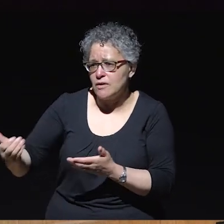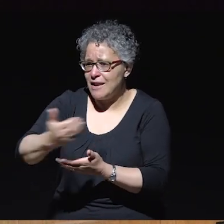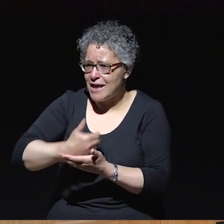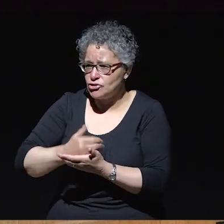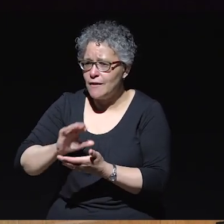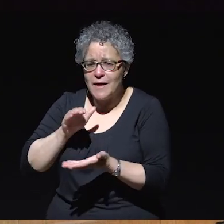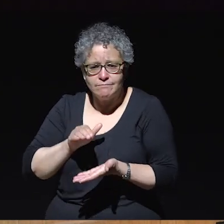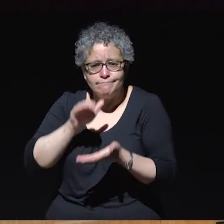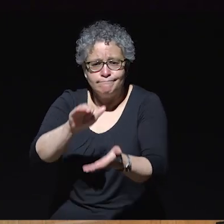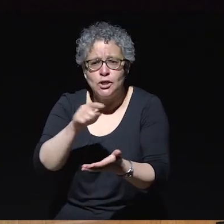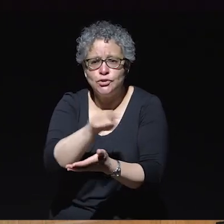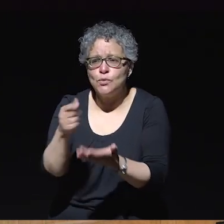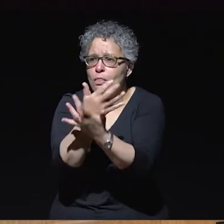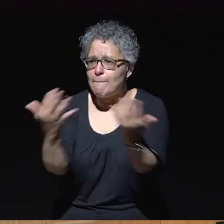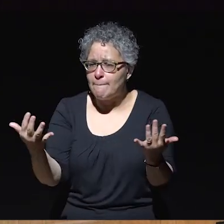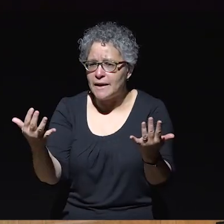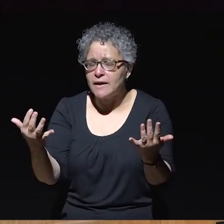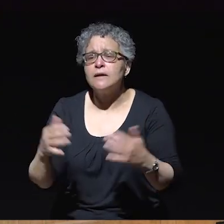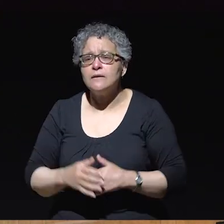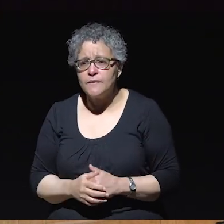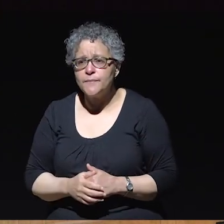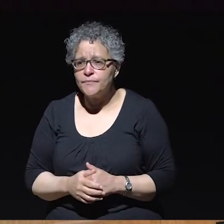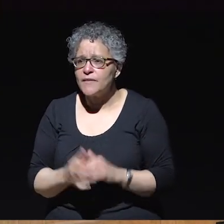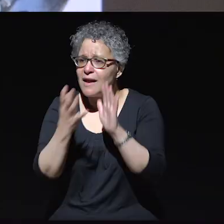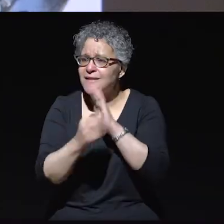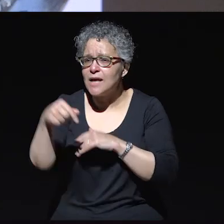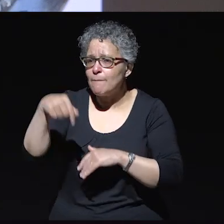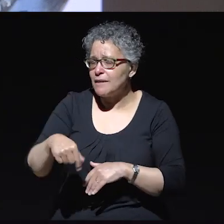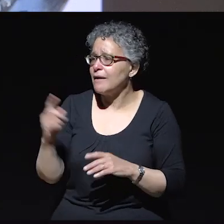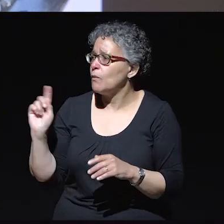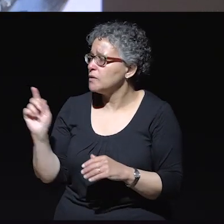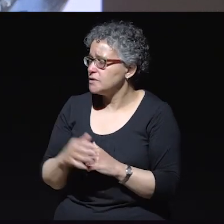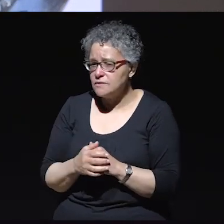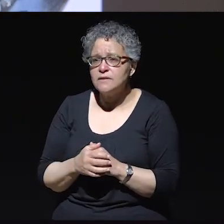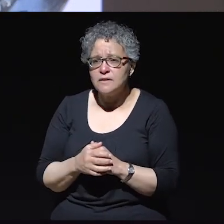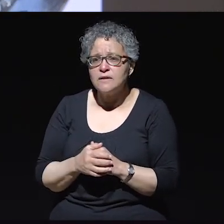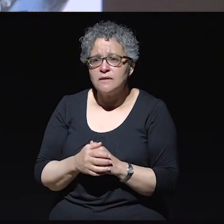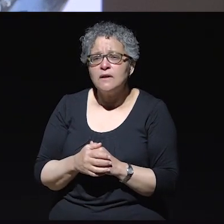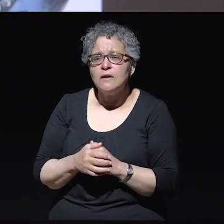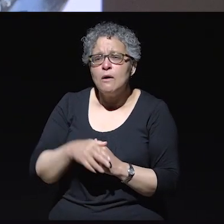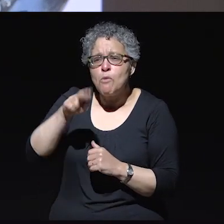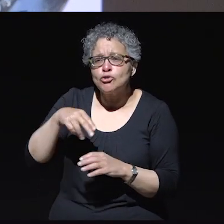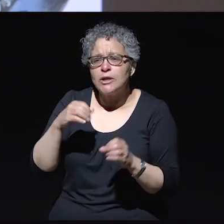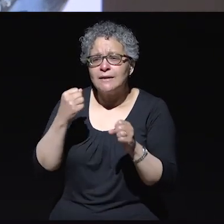in the latter part of the 19th century. And I have an example here of a wonderful portrait by Gainsborough of a young girl.